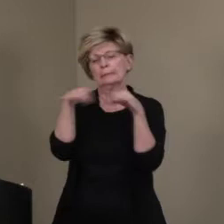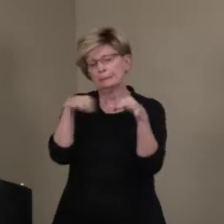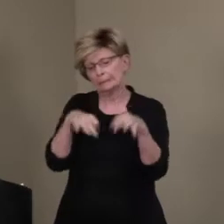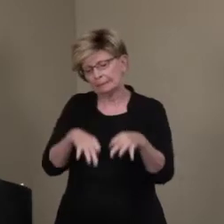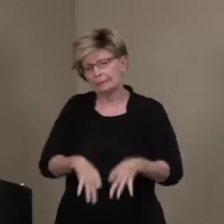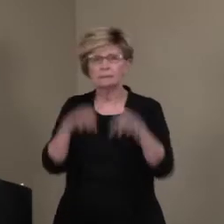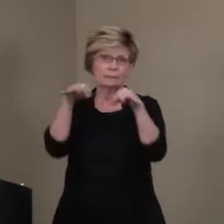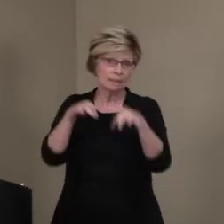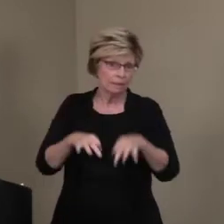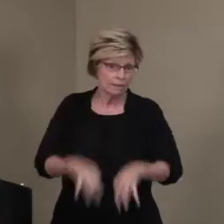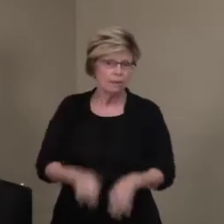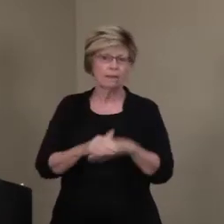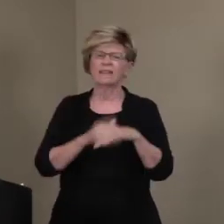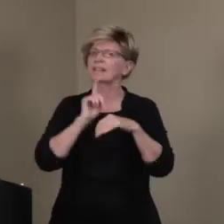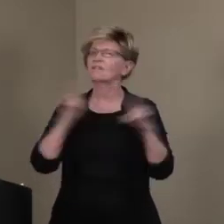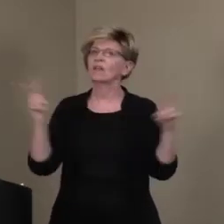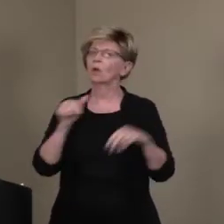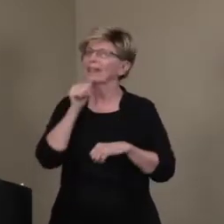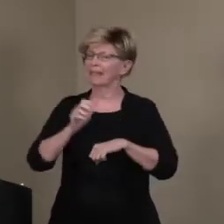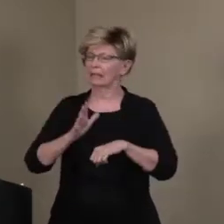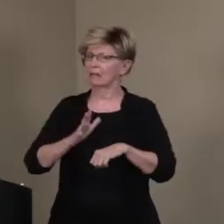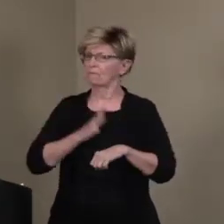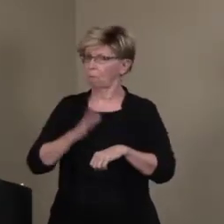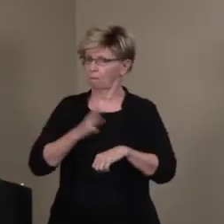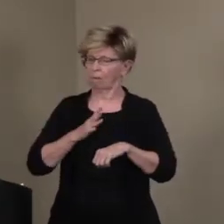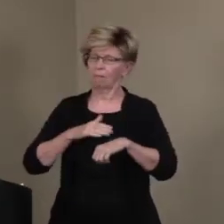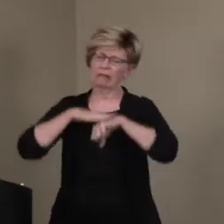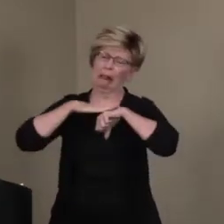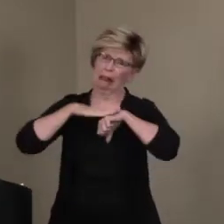their goals and dreams are and we'll go through and clarify those so the